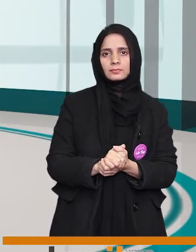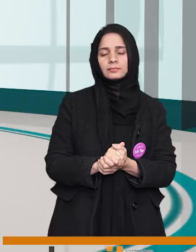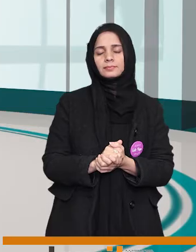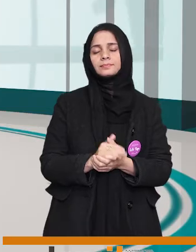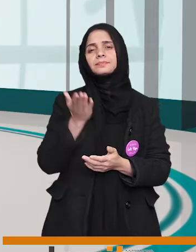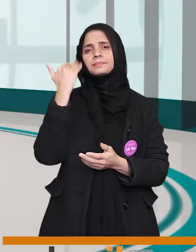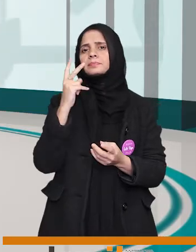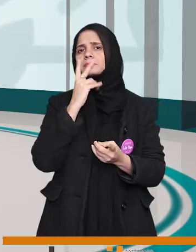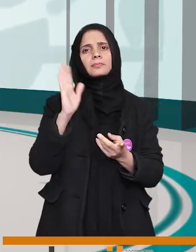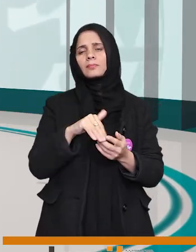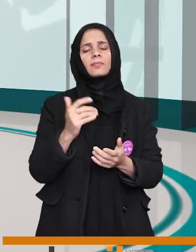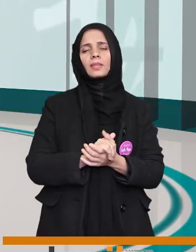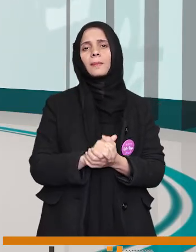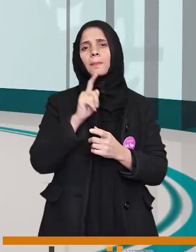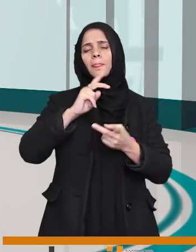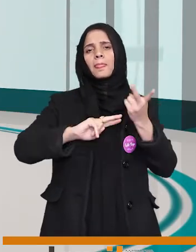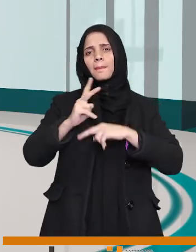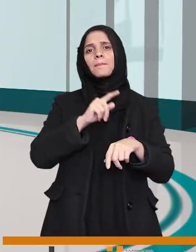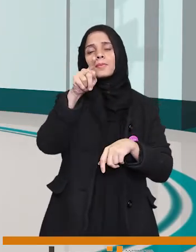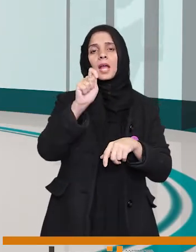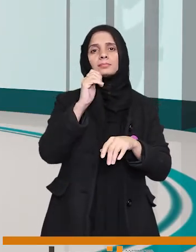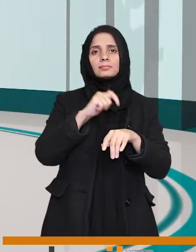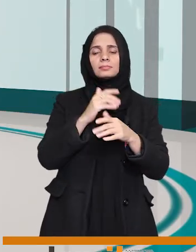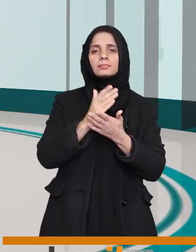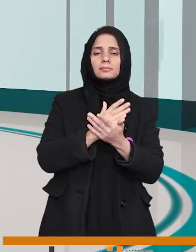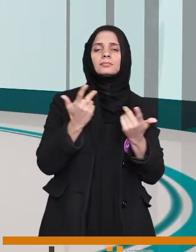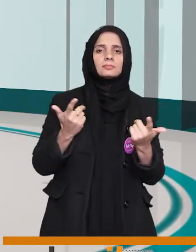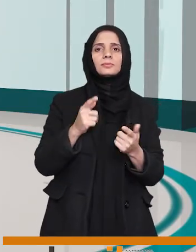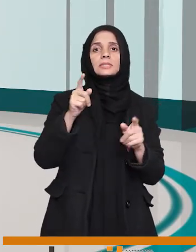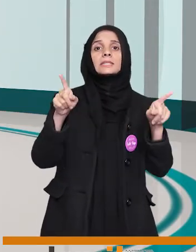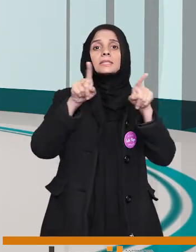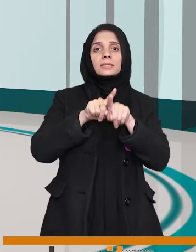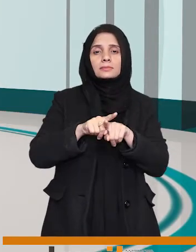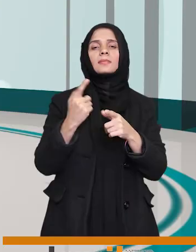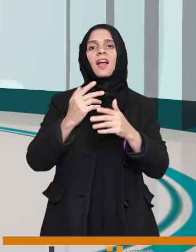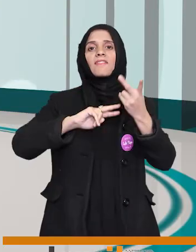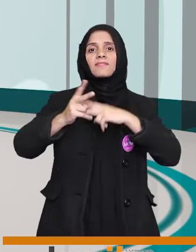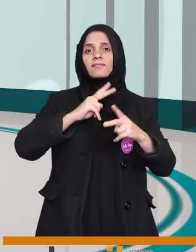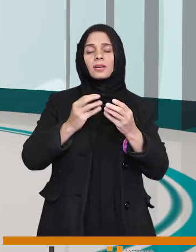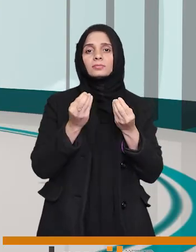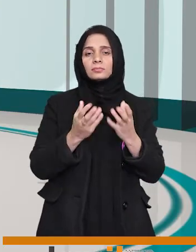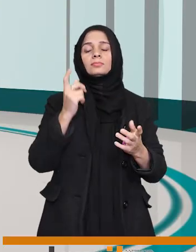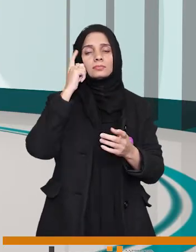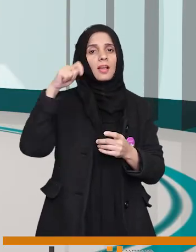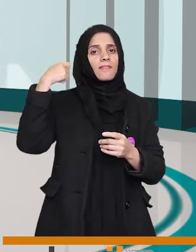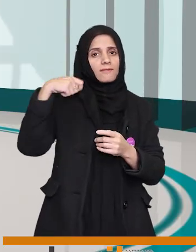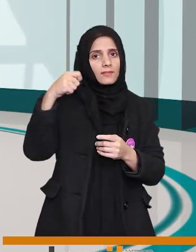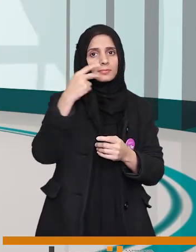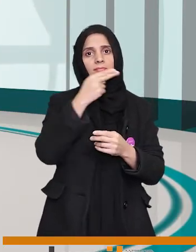that you post your services in non-traditional. It is associated with the different stuff as your videos, your description for the project